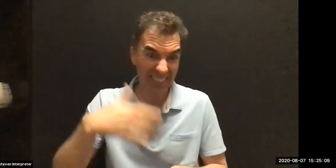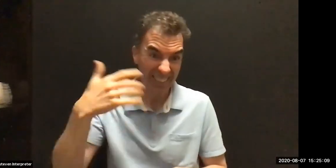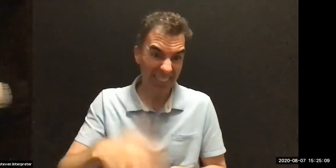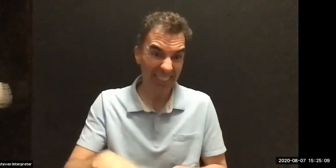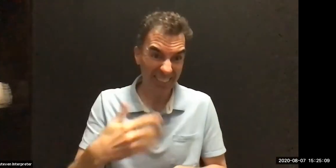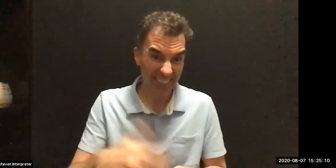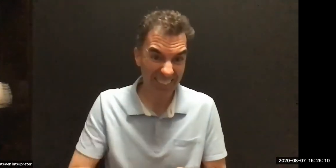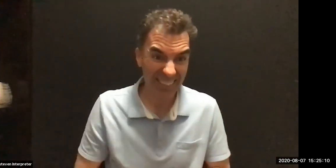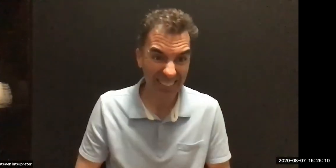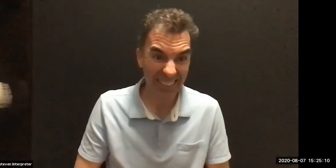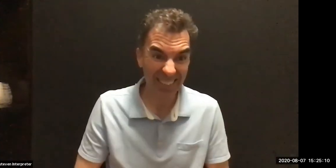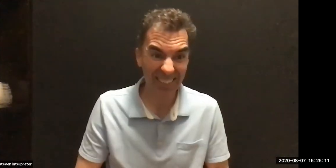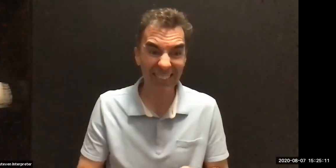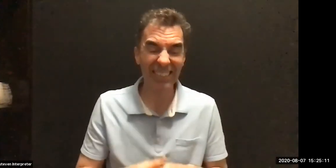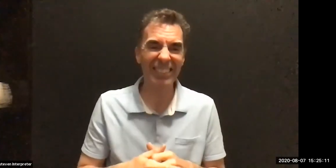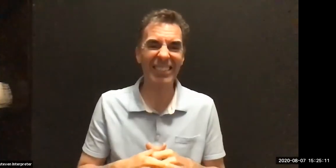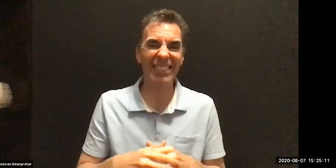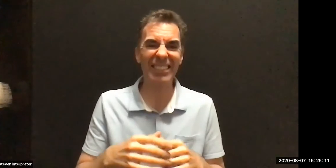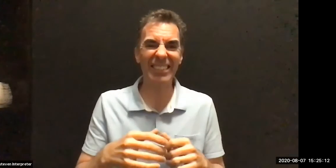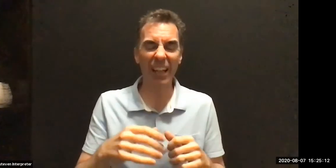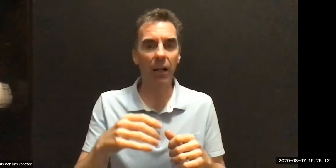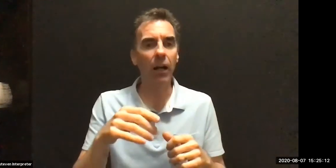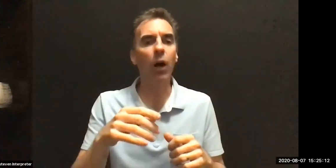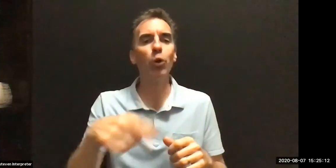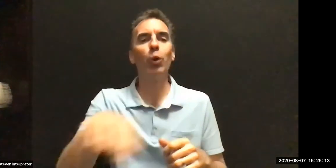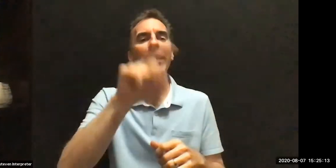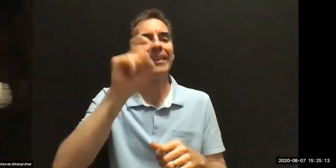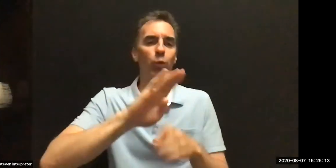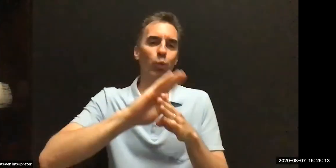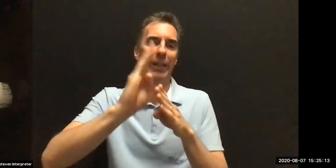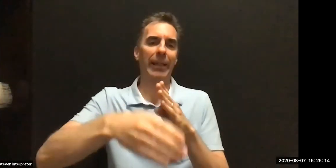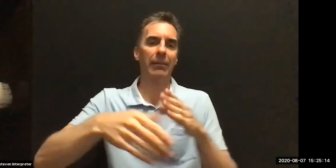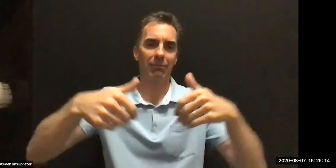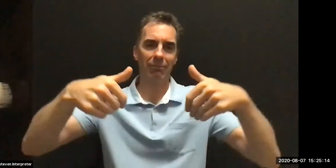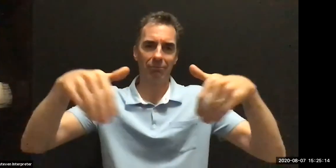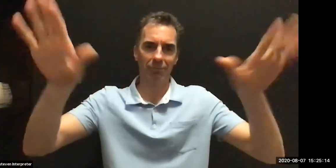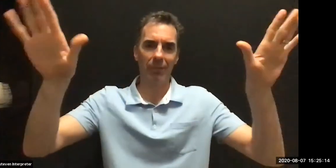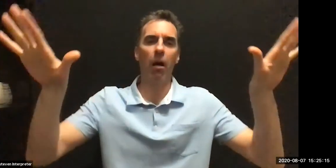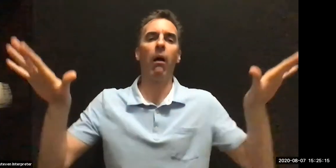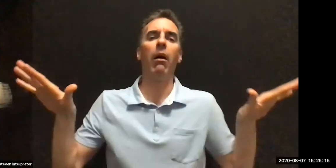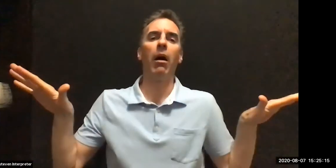Emily Redondo: Meetings. Yeah. Channelle Charest: Y'all need a weekend y'all me that the weekend, but this is it's time